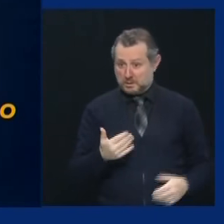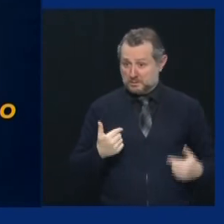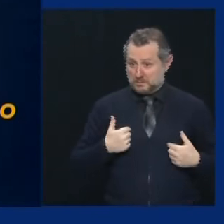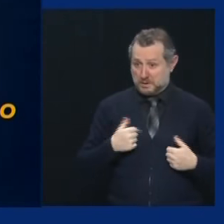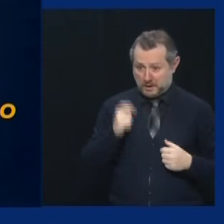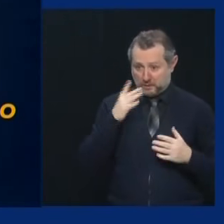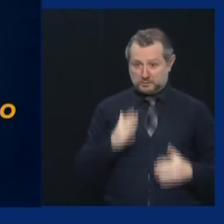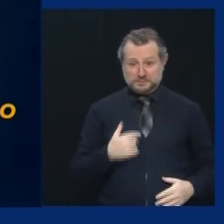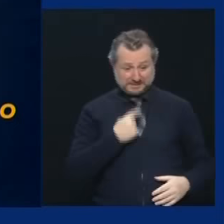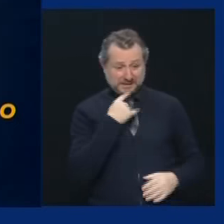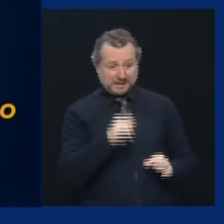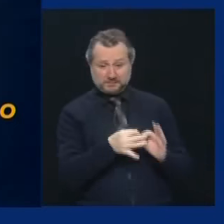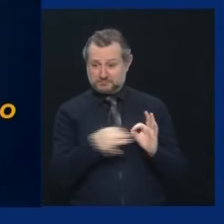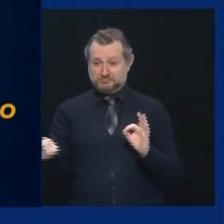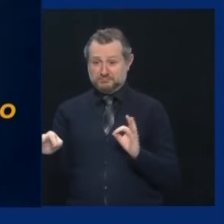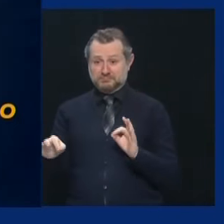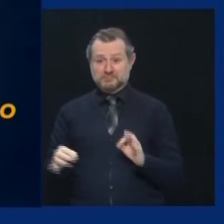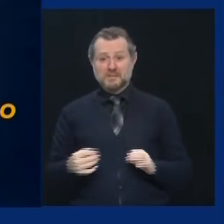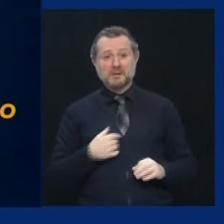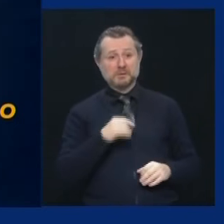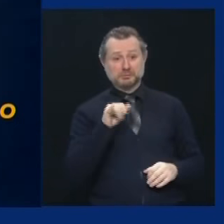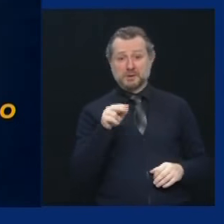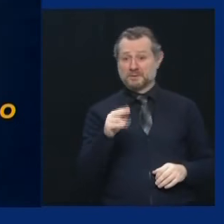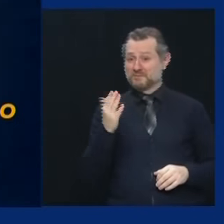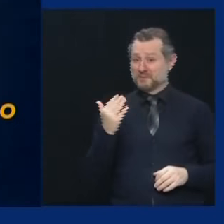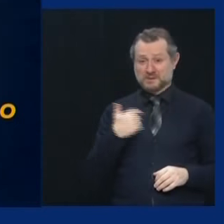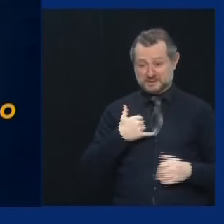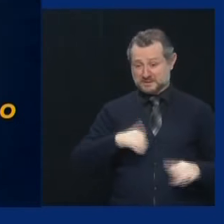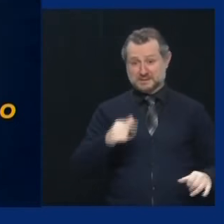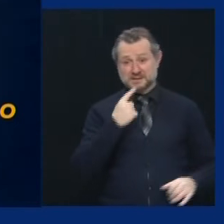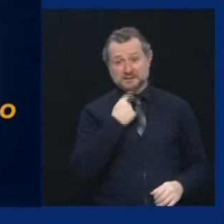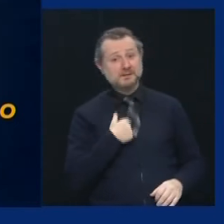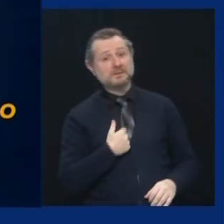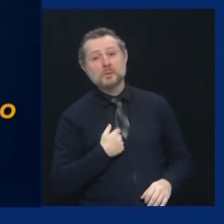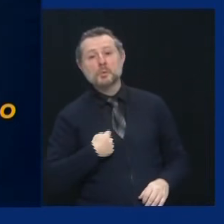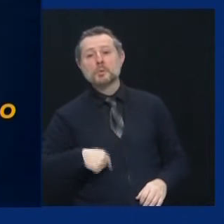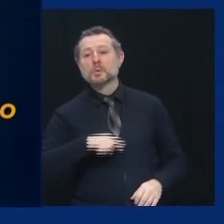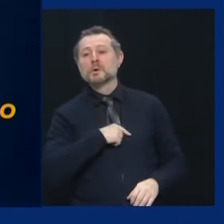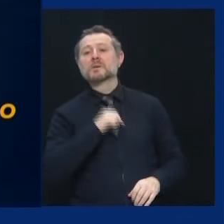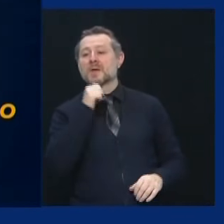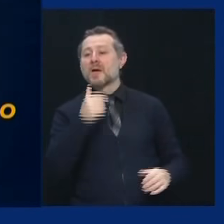SOUTHERN 43% AND LONG ISLAND,